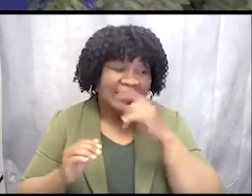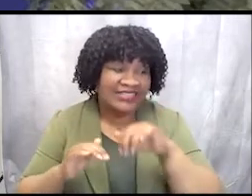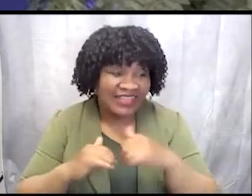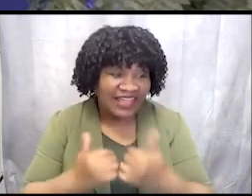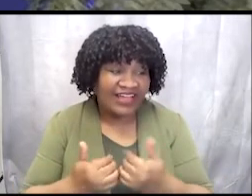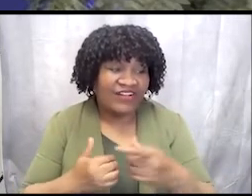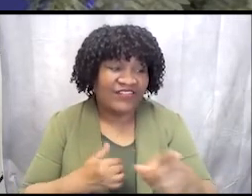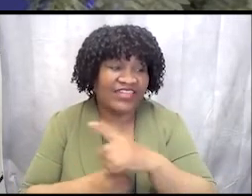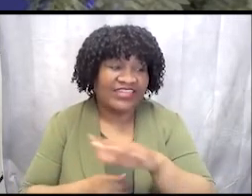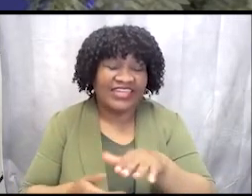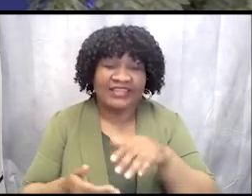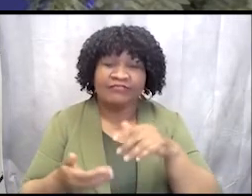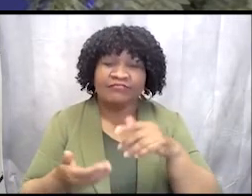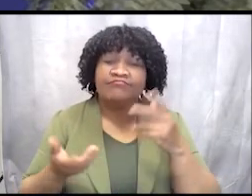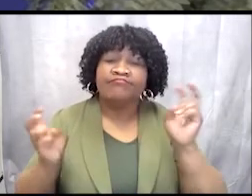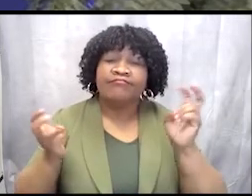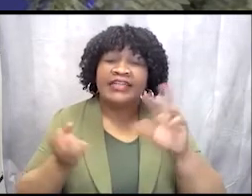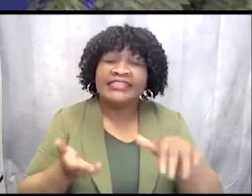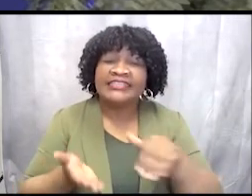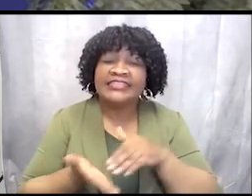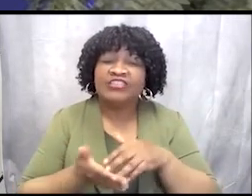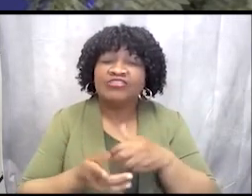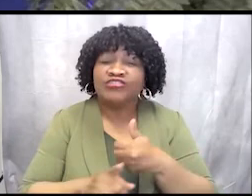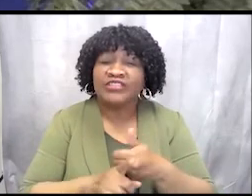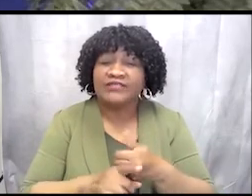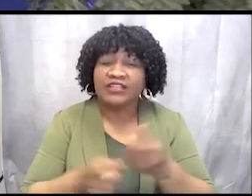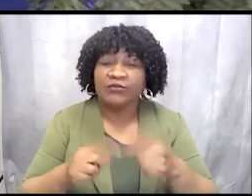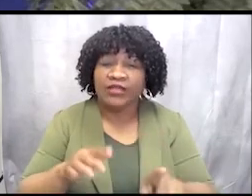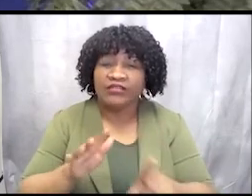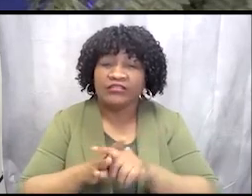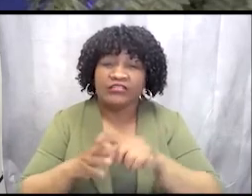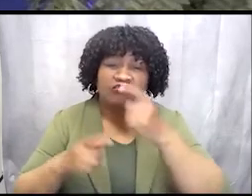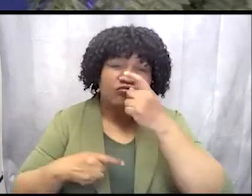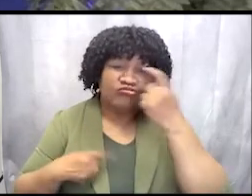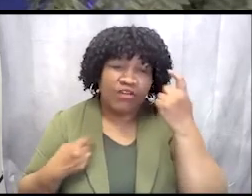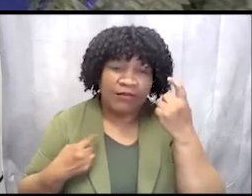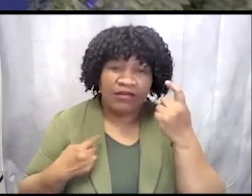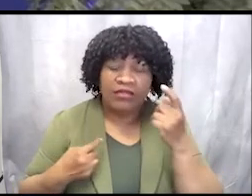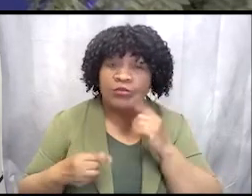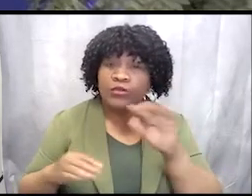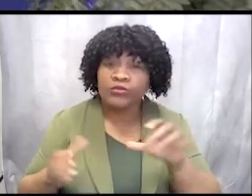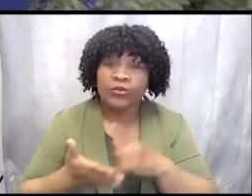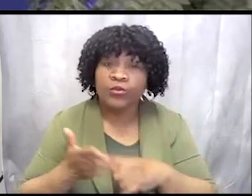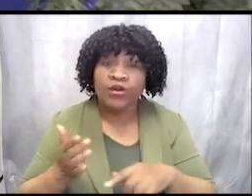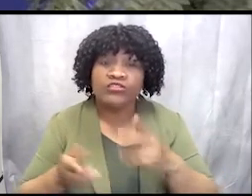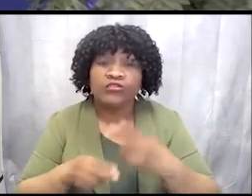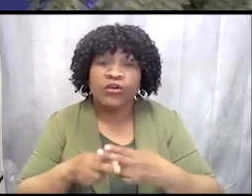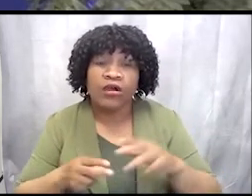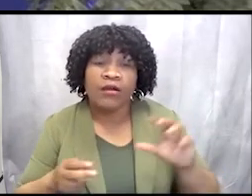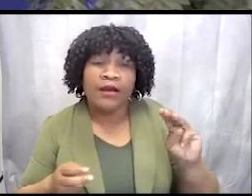that they consent to themselves in the face of trauma, practices like mindfulness, which for some people,